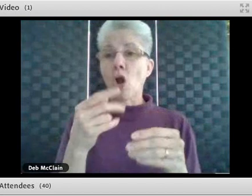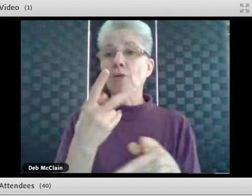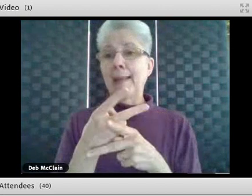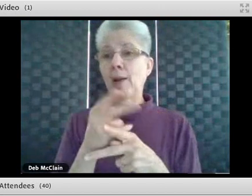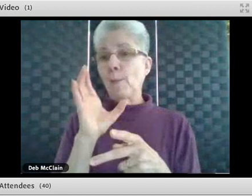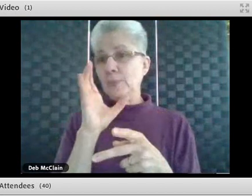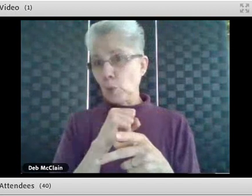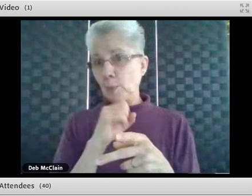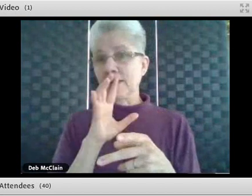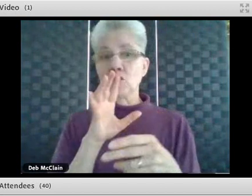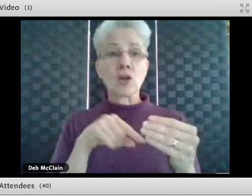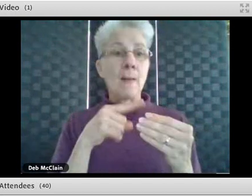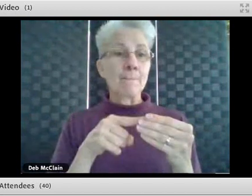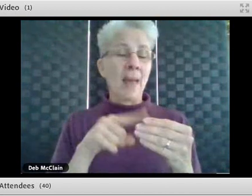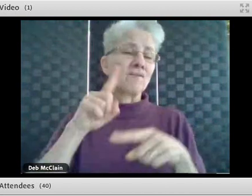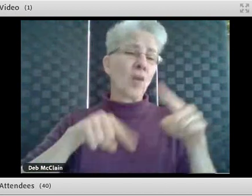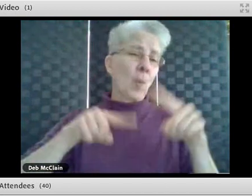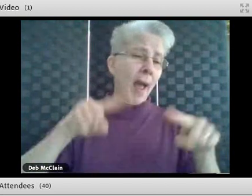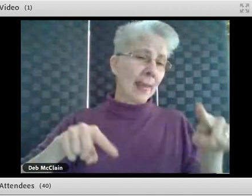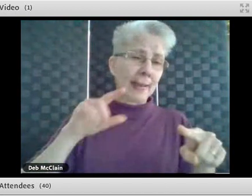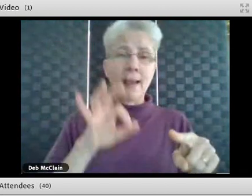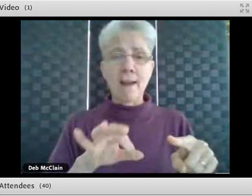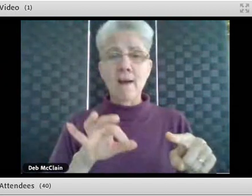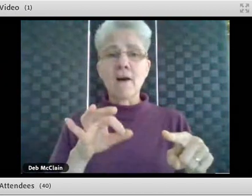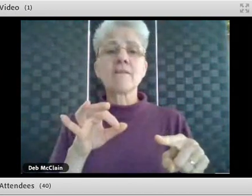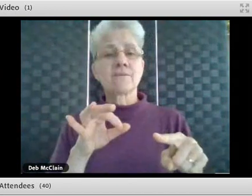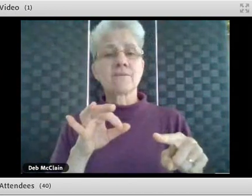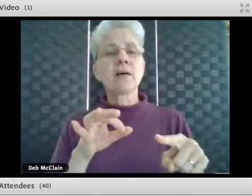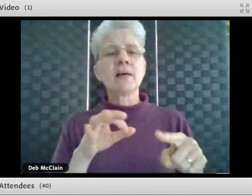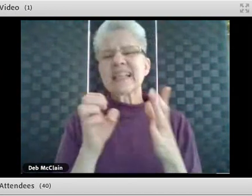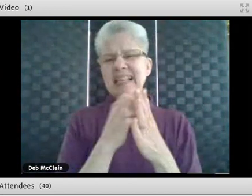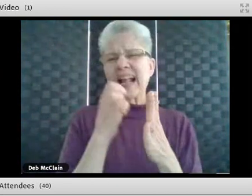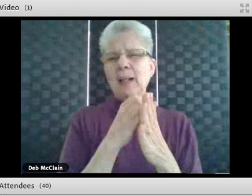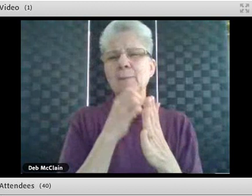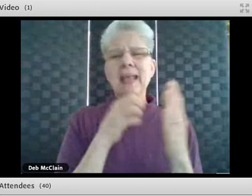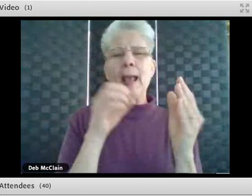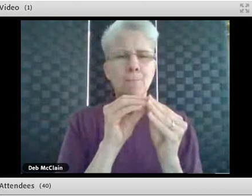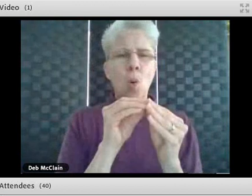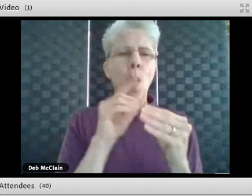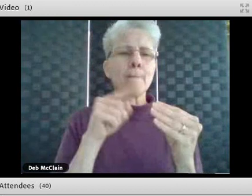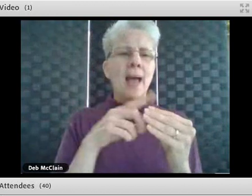talks about a variety of -- It's an encyclopedia, so lots of different dog breeds.